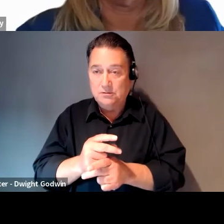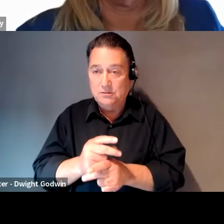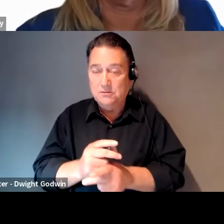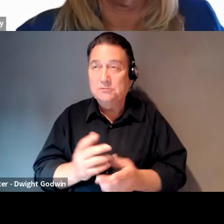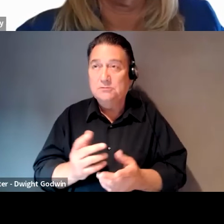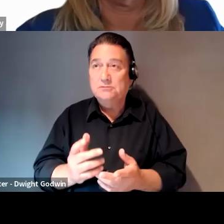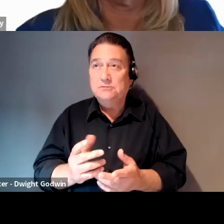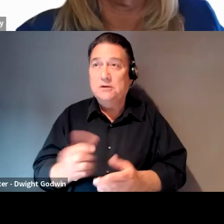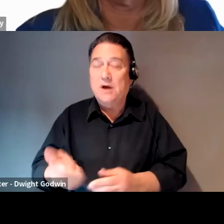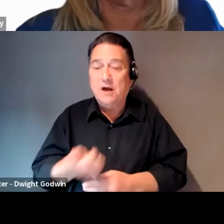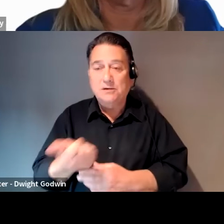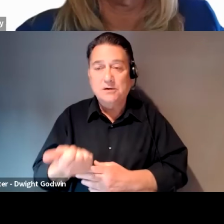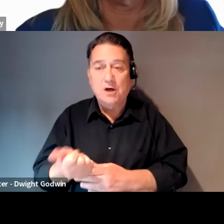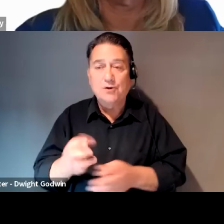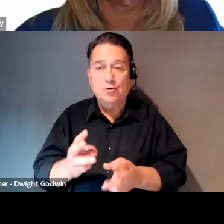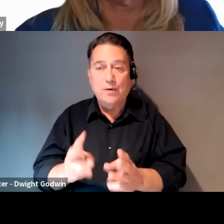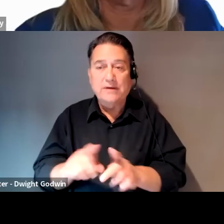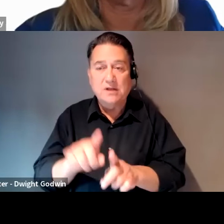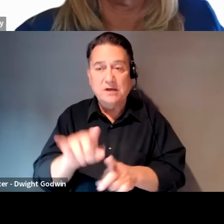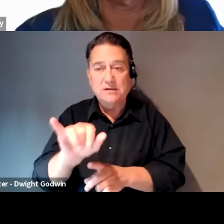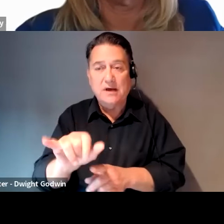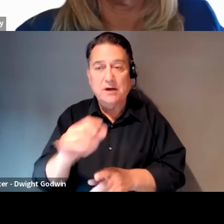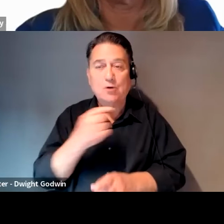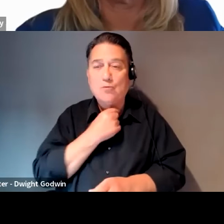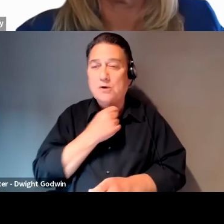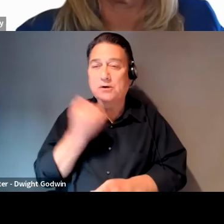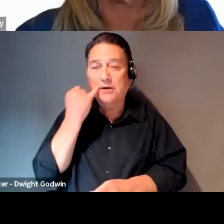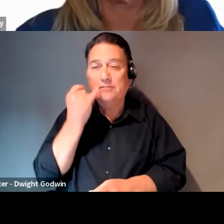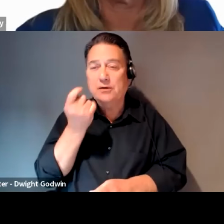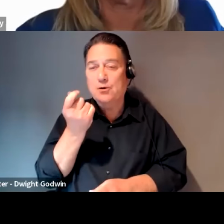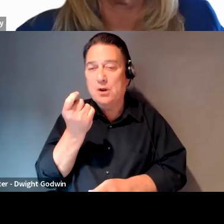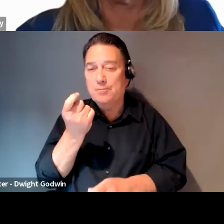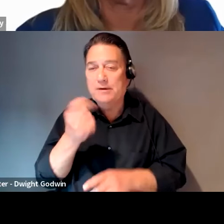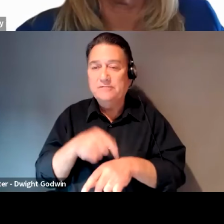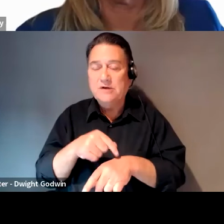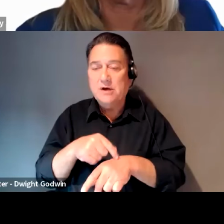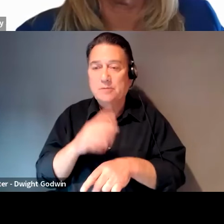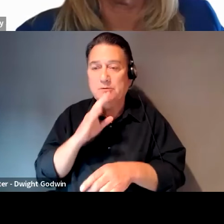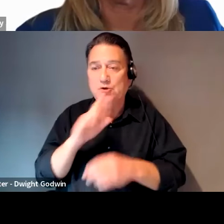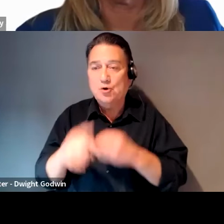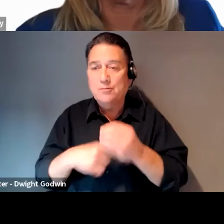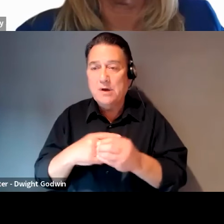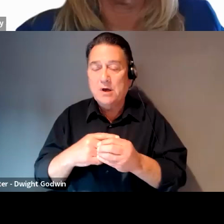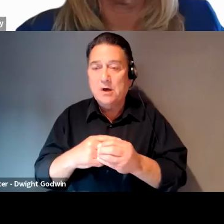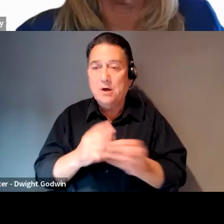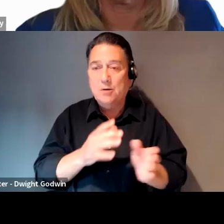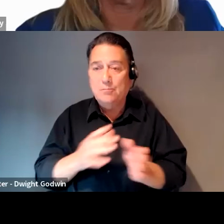and other ways like that. So I wonder if you can just spend a little bit of time talking about plans of safe care in your community